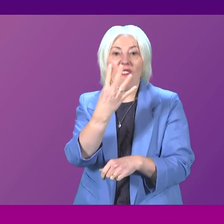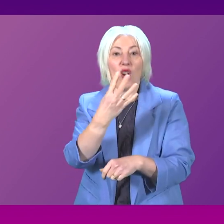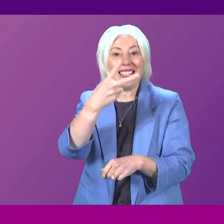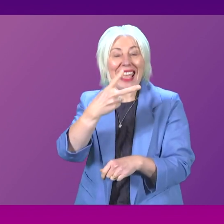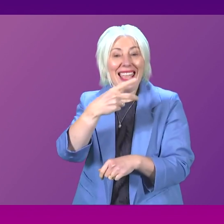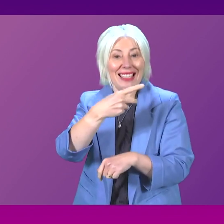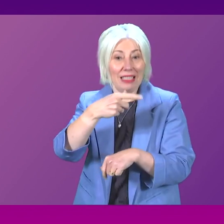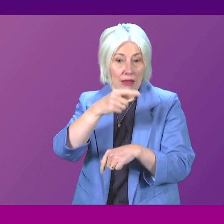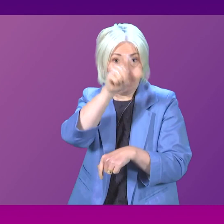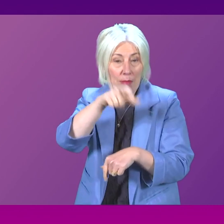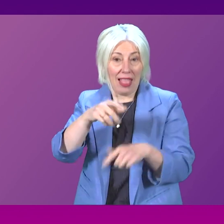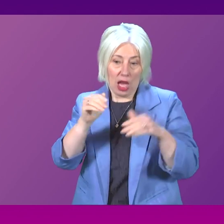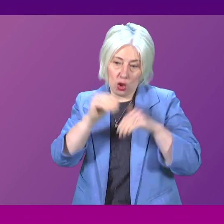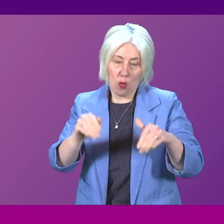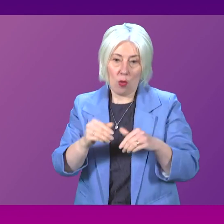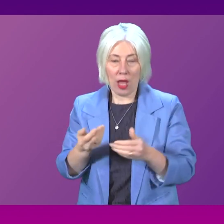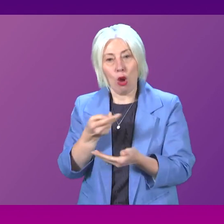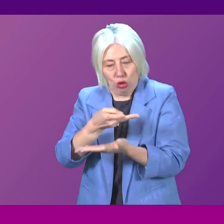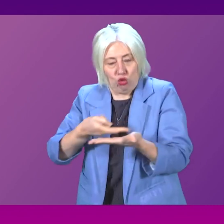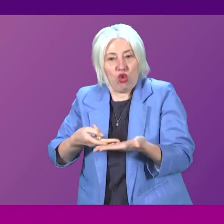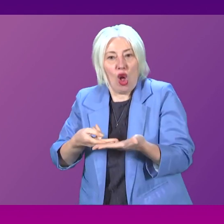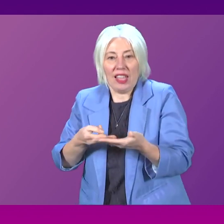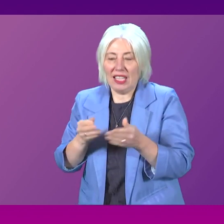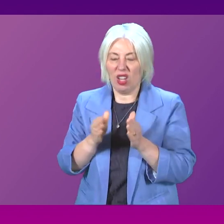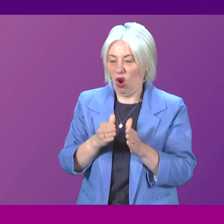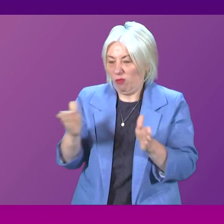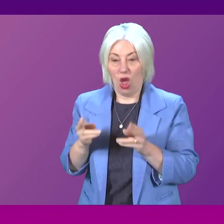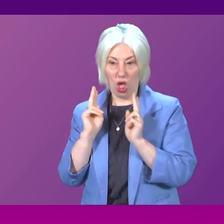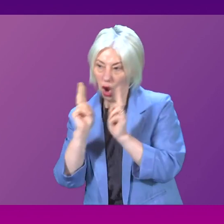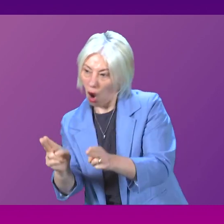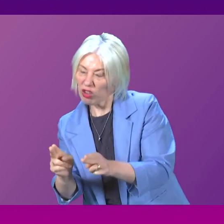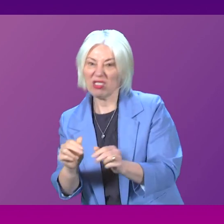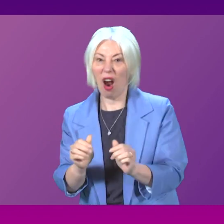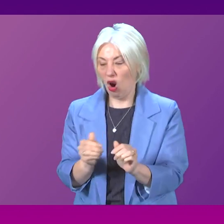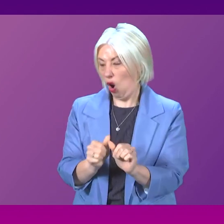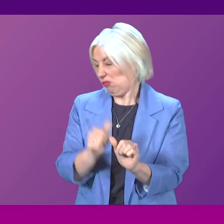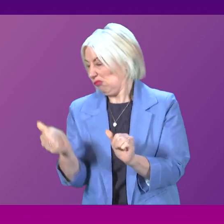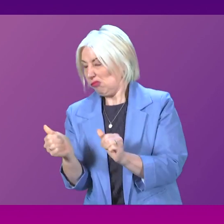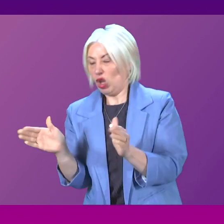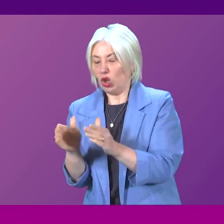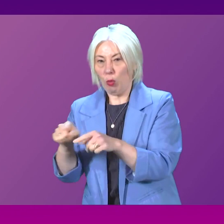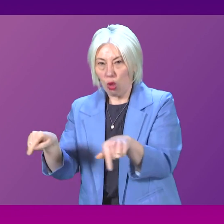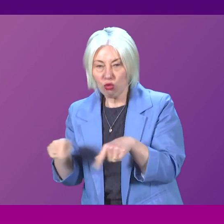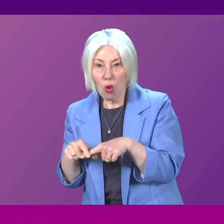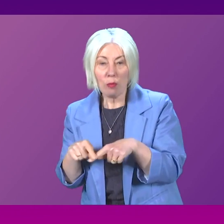the night on trolleys in waiting rooms, side rooms or corridors, and some even had to sleep on chairs.